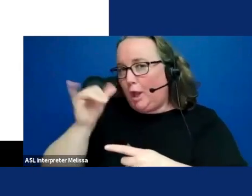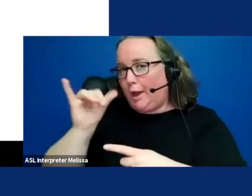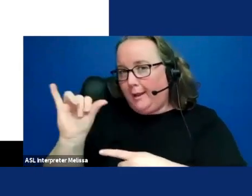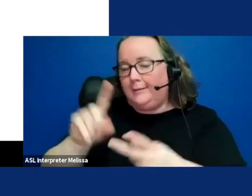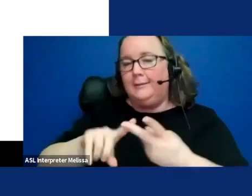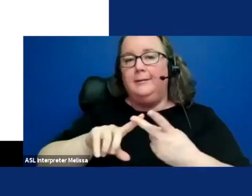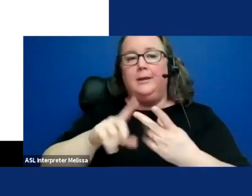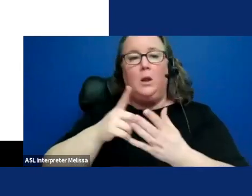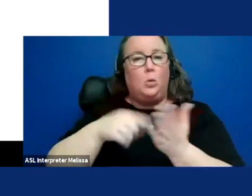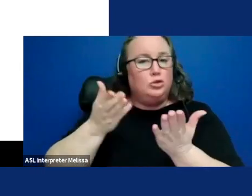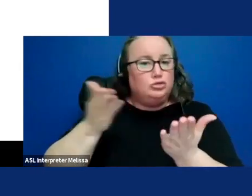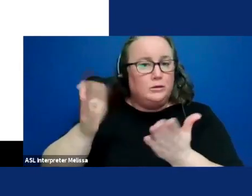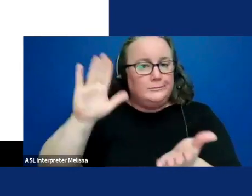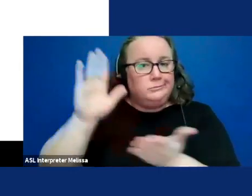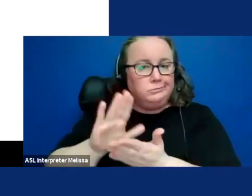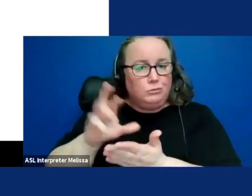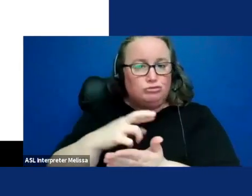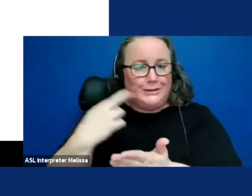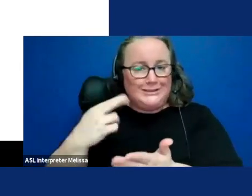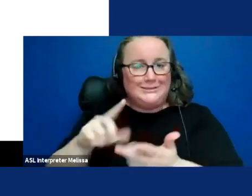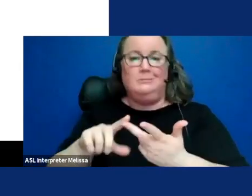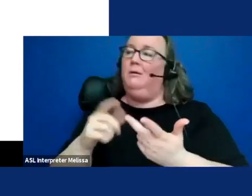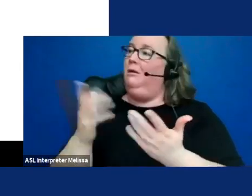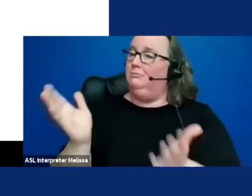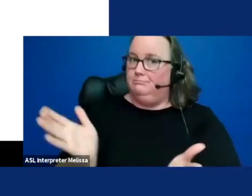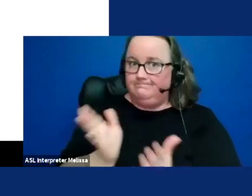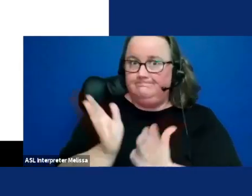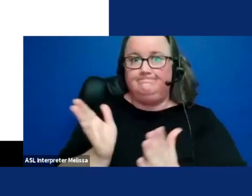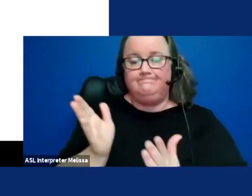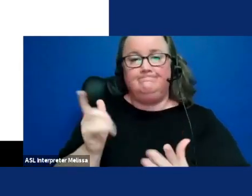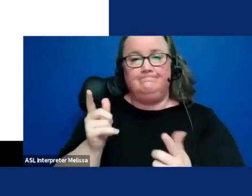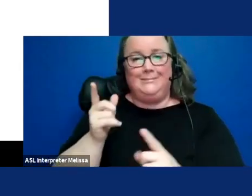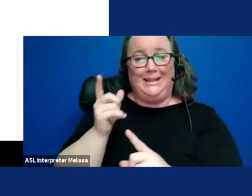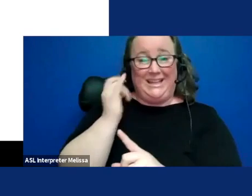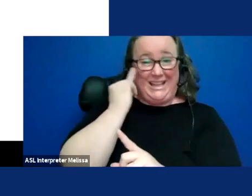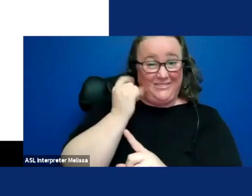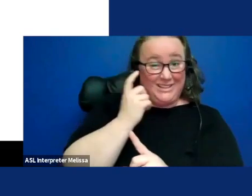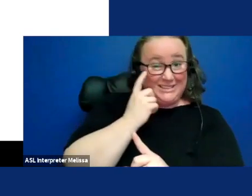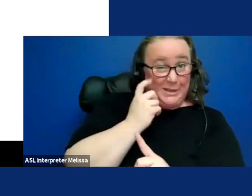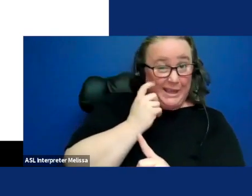and pushing as to whether they're speculating harm way into the future and not